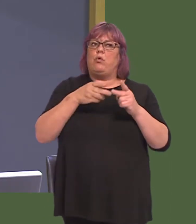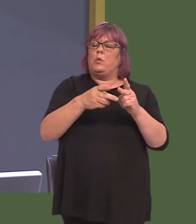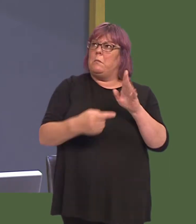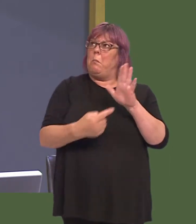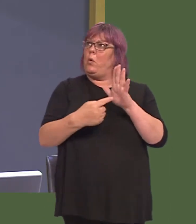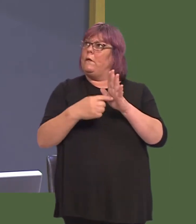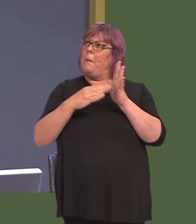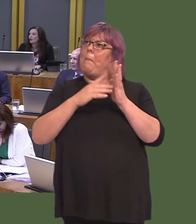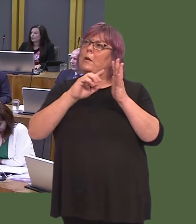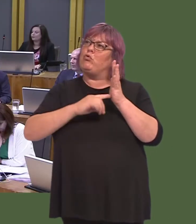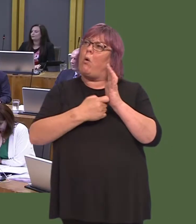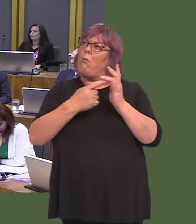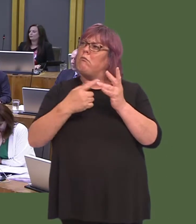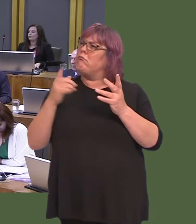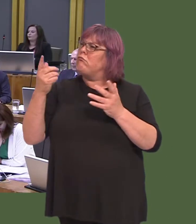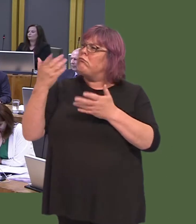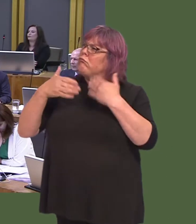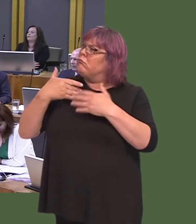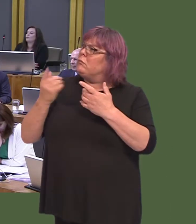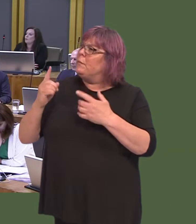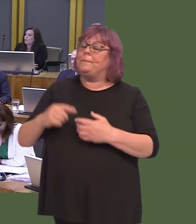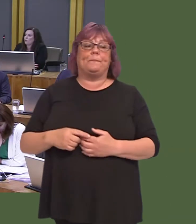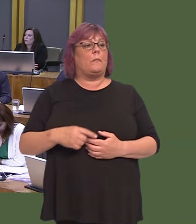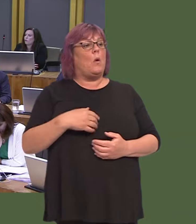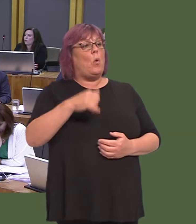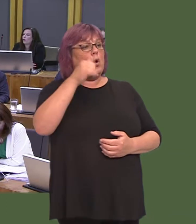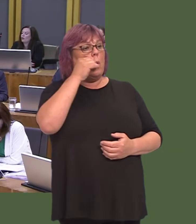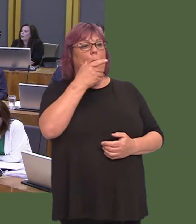Carwyn Jones AM: Well, Members will know the frustration that many of us feel when constituents